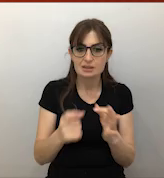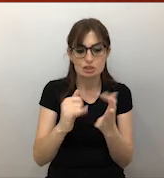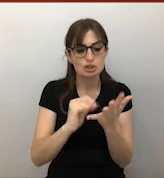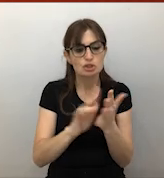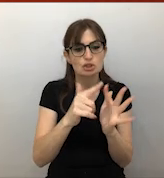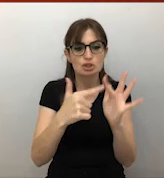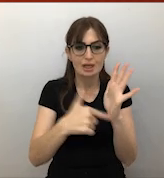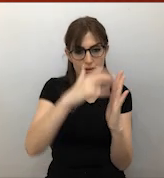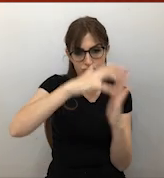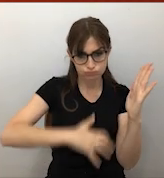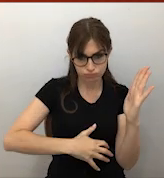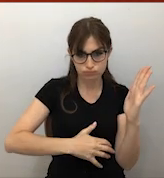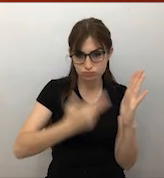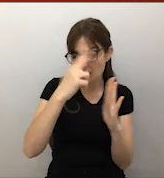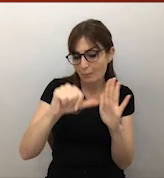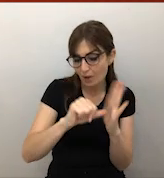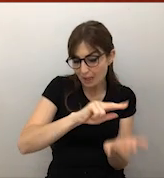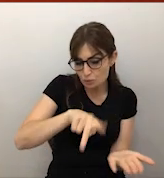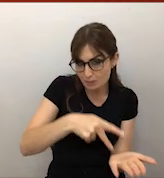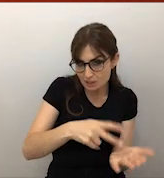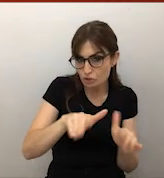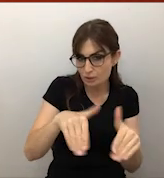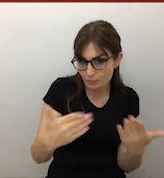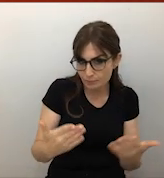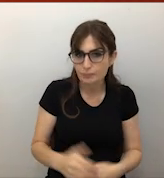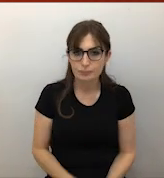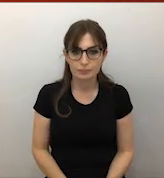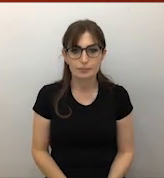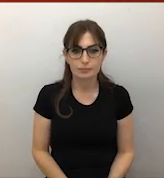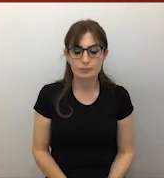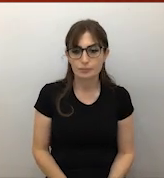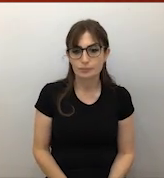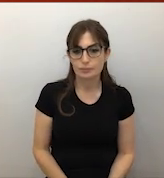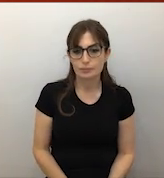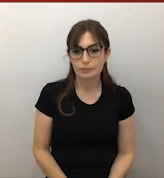which is sometimes called a statement of financial position or statement of assets and liabilities.